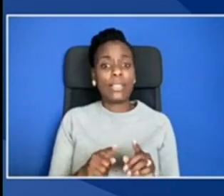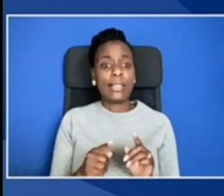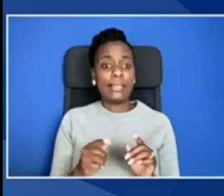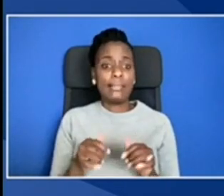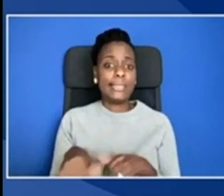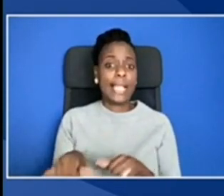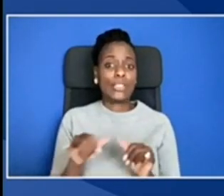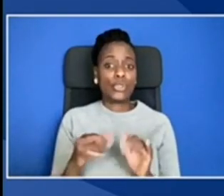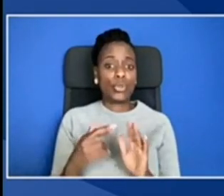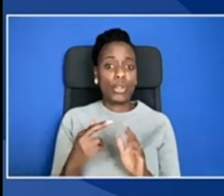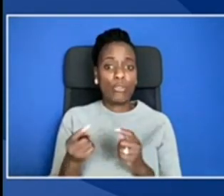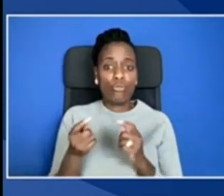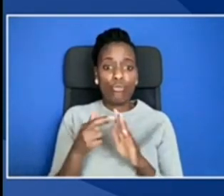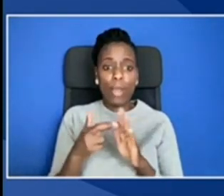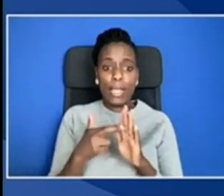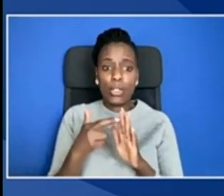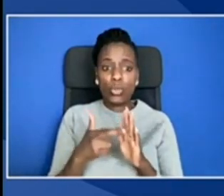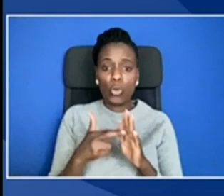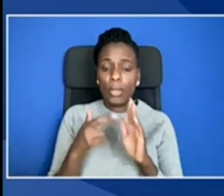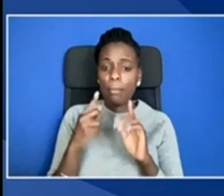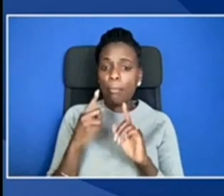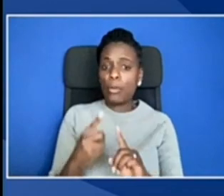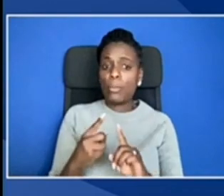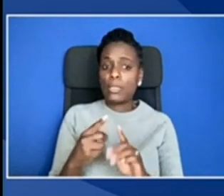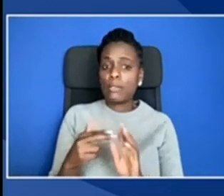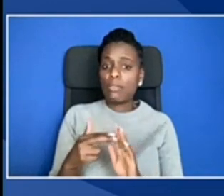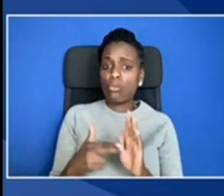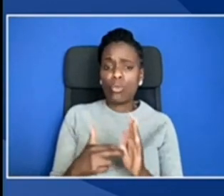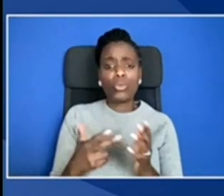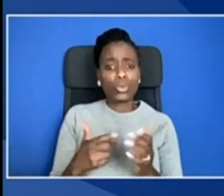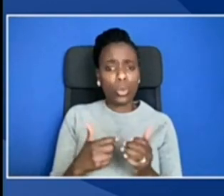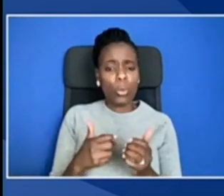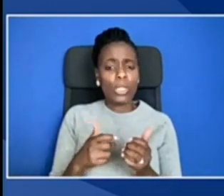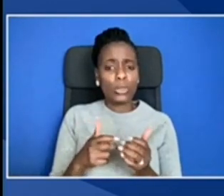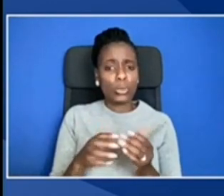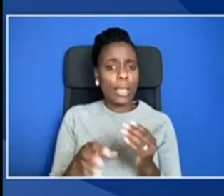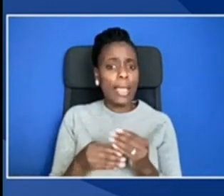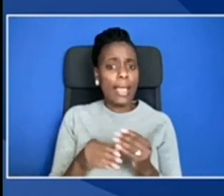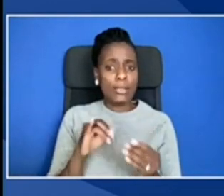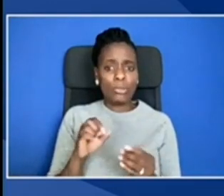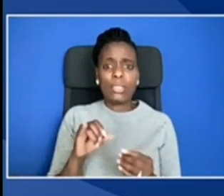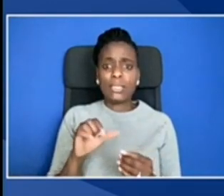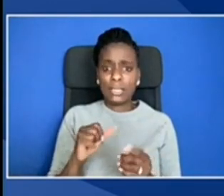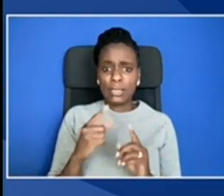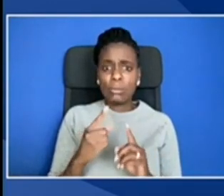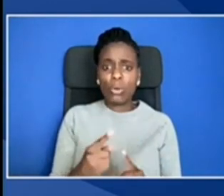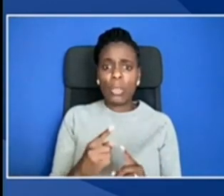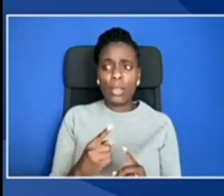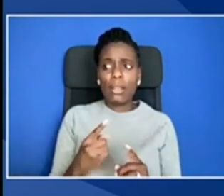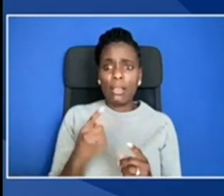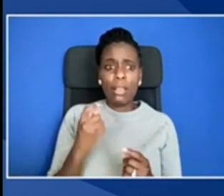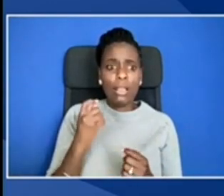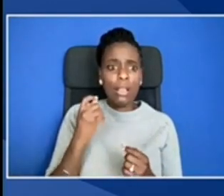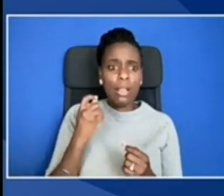So, you know, I just want to second Jessica's point, but also maybe clarify that while I know you're- I see what you